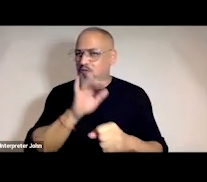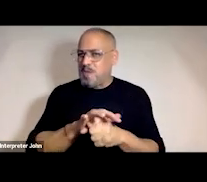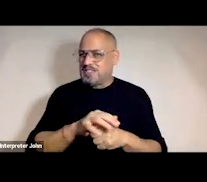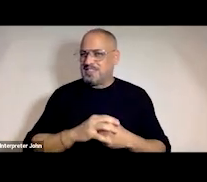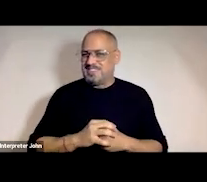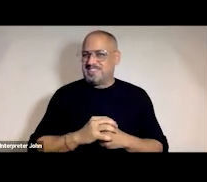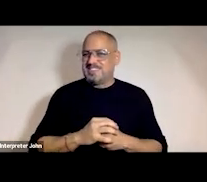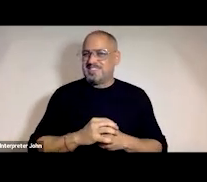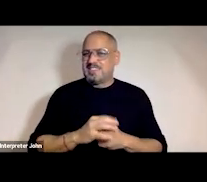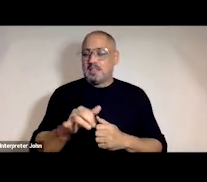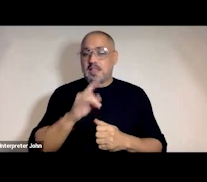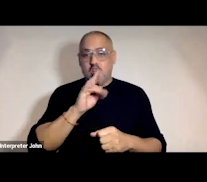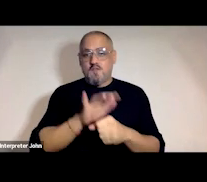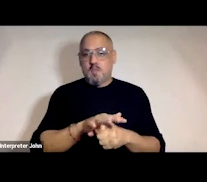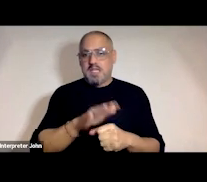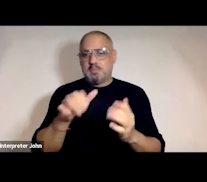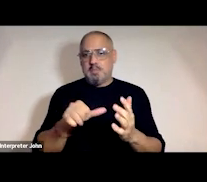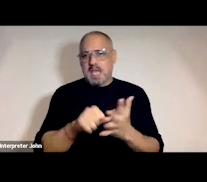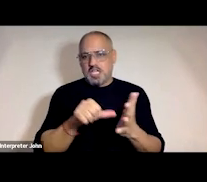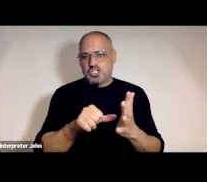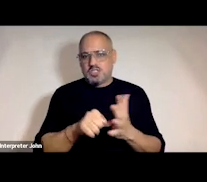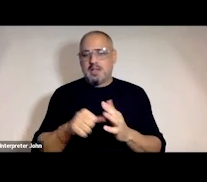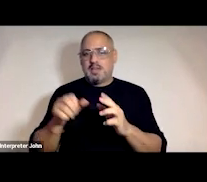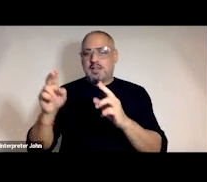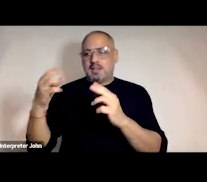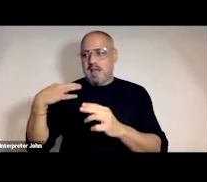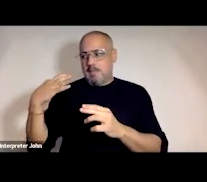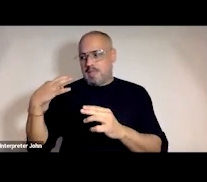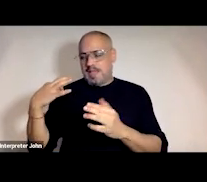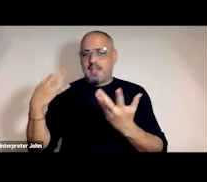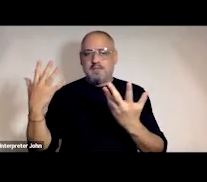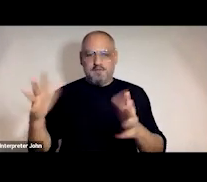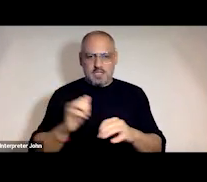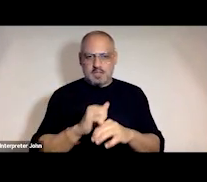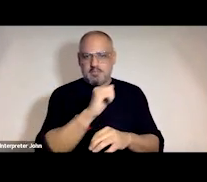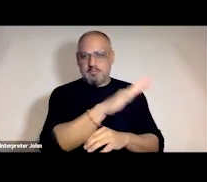So this is a confirmation page that the application has been submitted. It's timestamped,